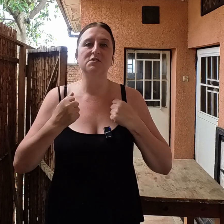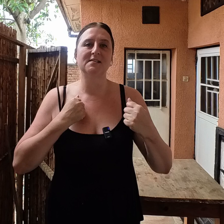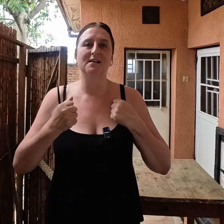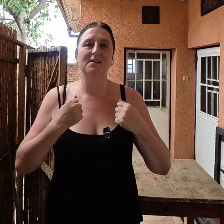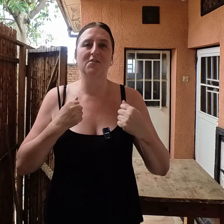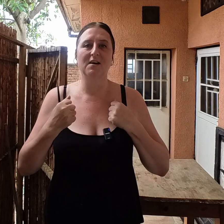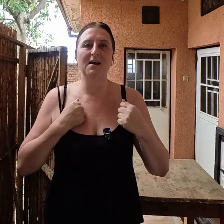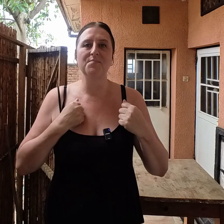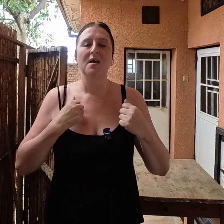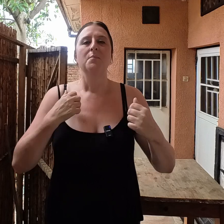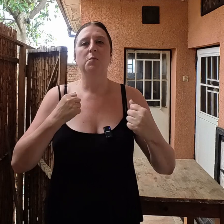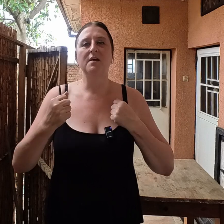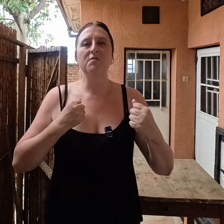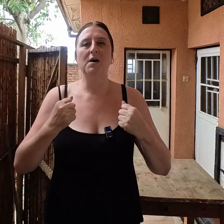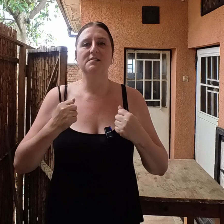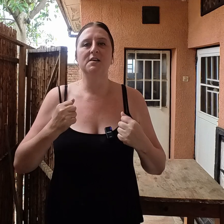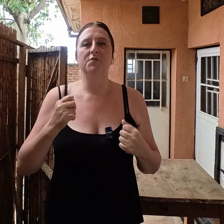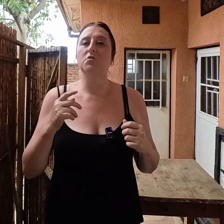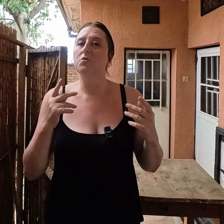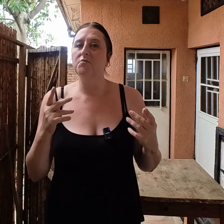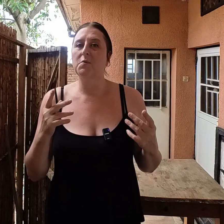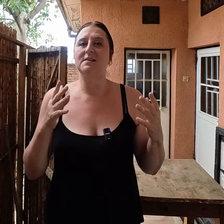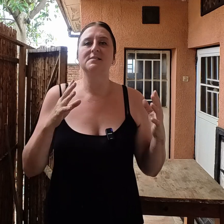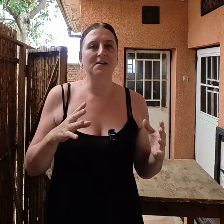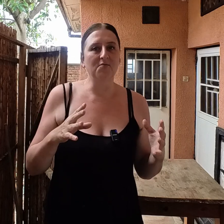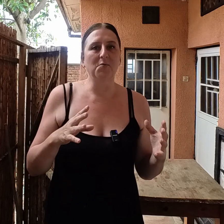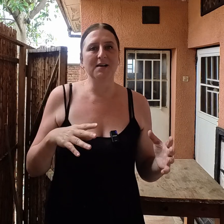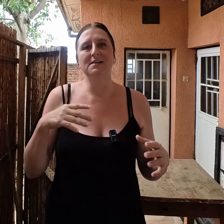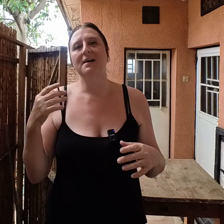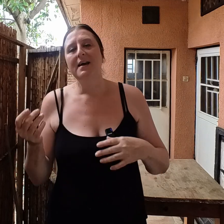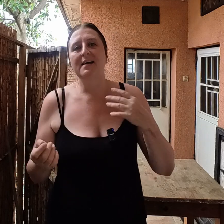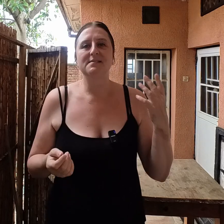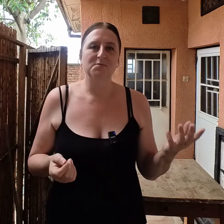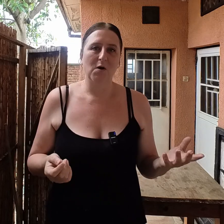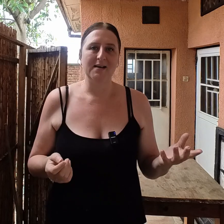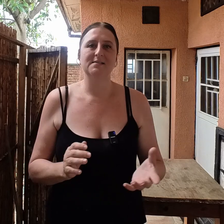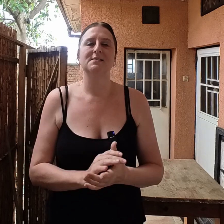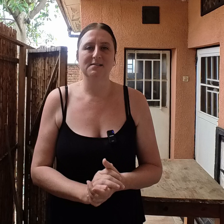your chest like a gorilla, but within Rwanda you've got Northern Rwanda, Southern Rwanda, east and west.